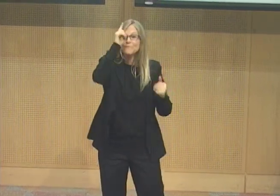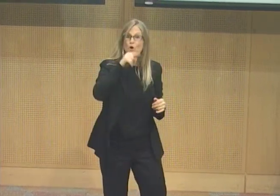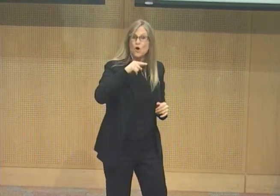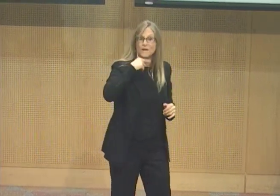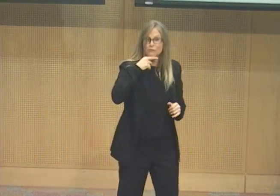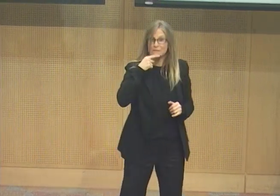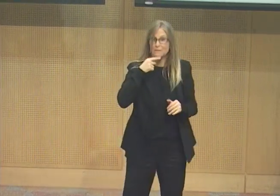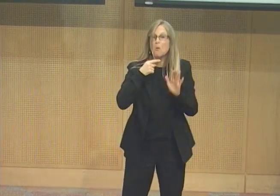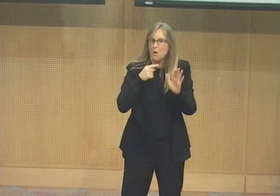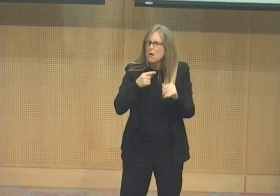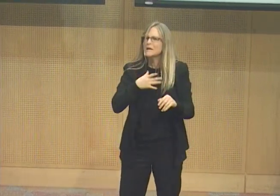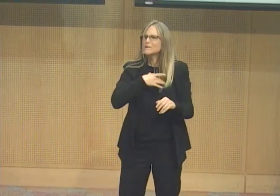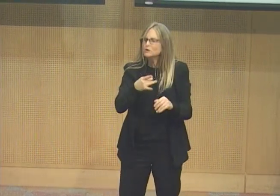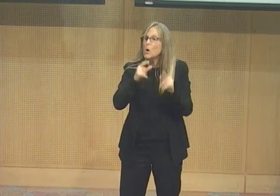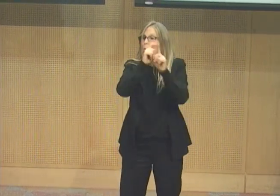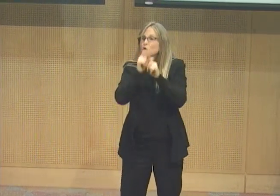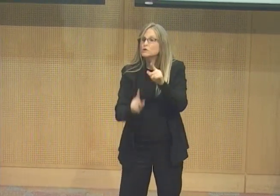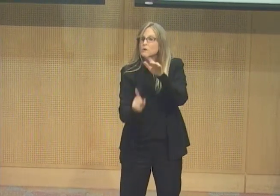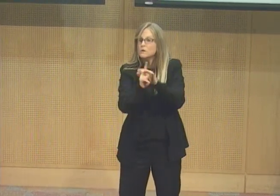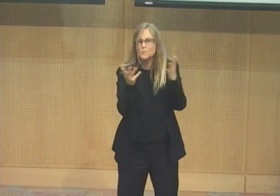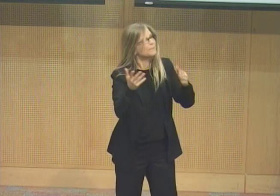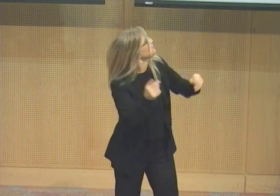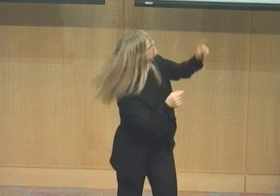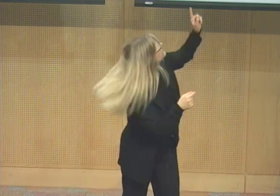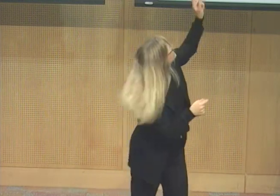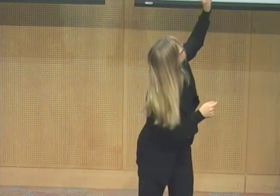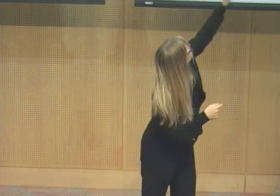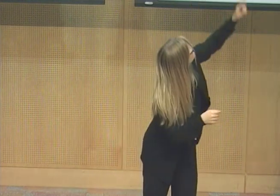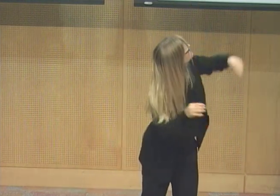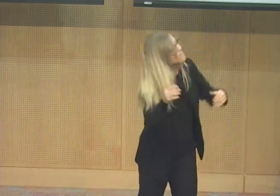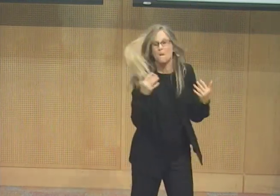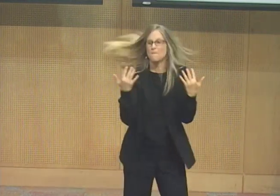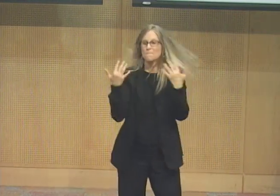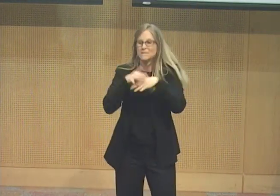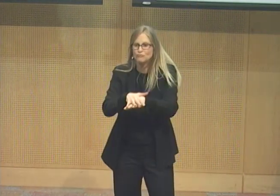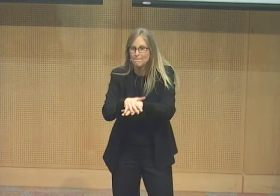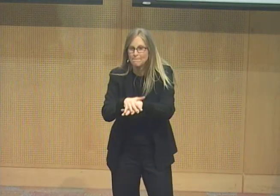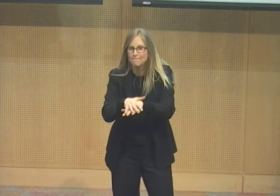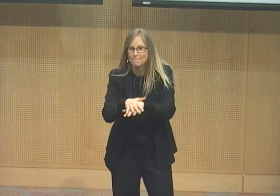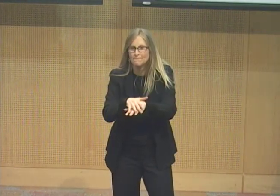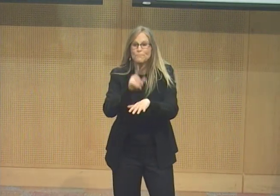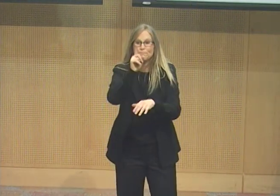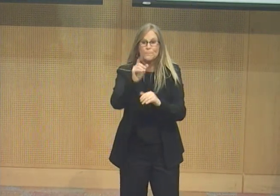of communication and isolation for the Deaf person as represented in the article.